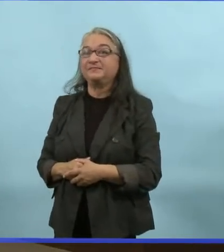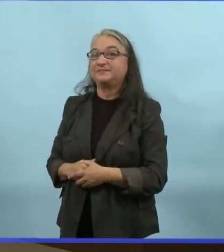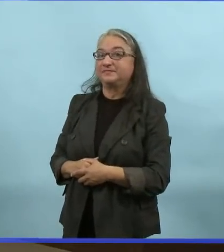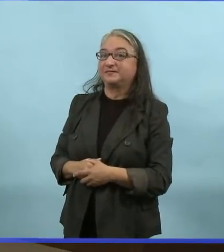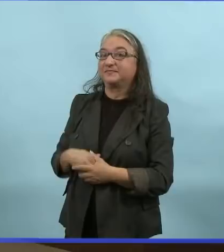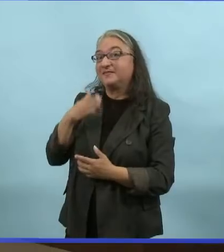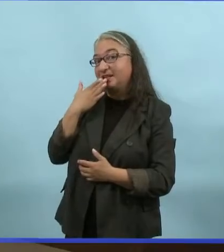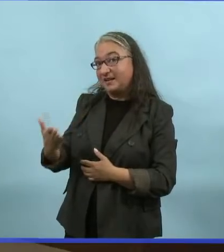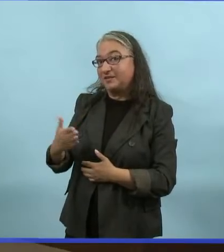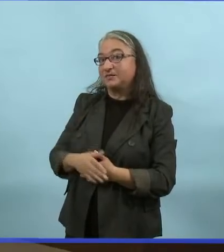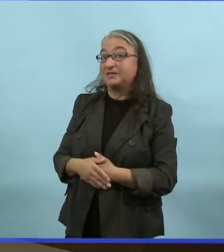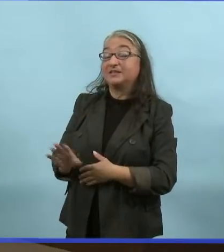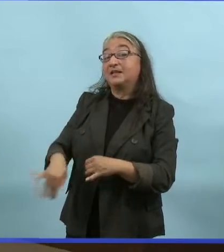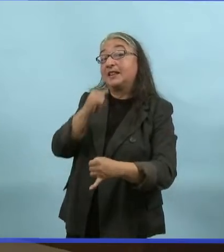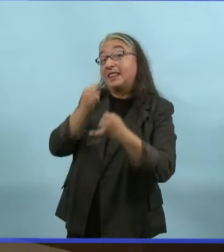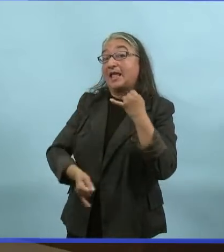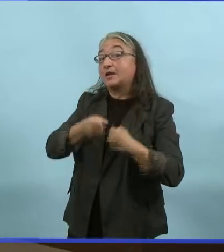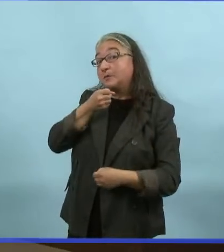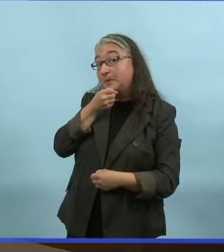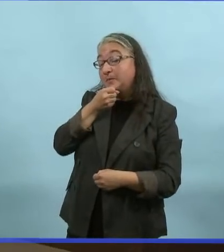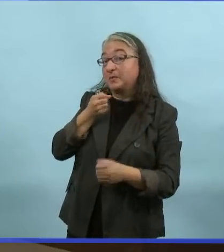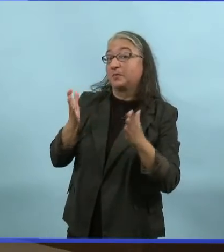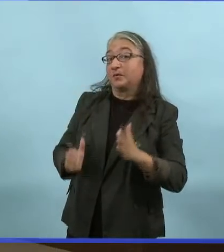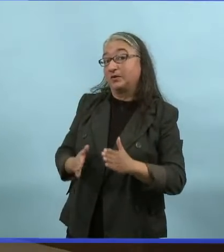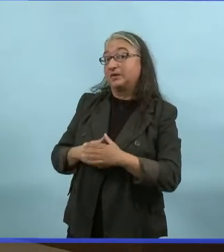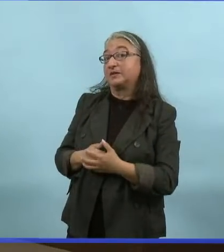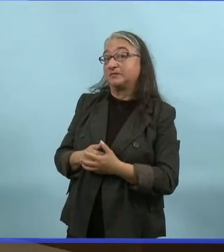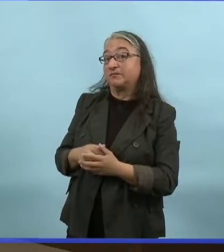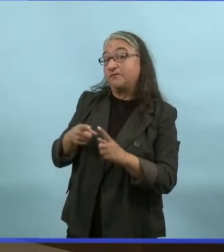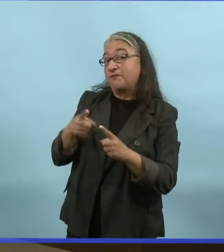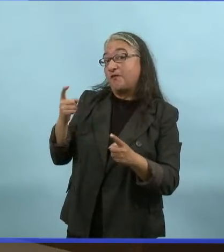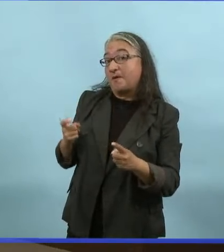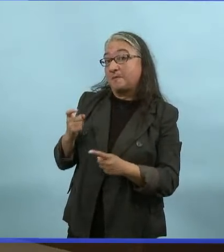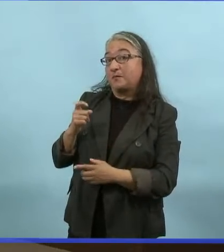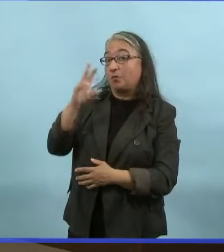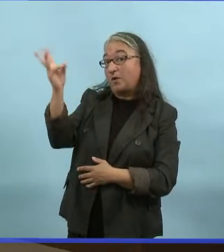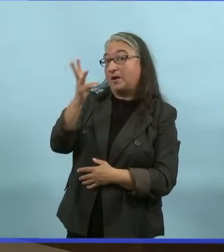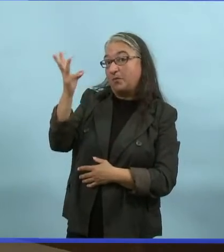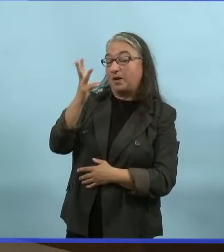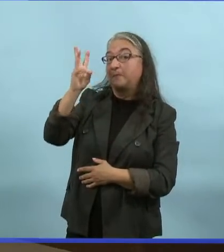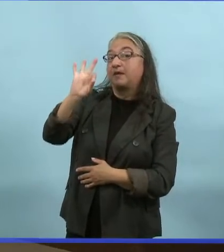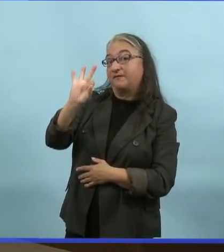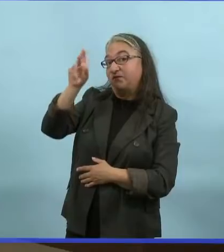our final reporter this afternoon from the Winnipeg free press danielle